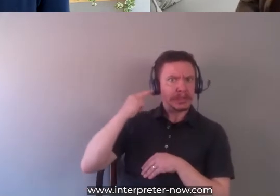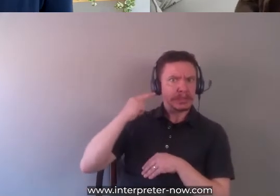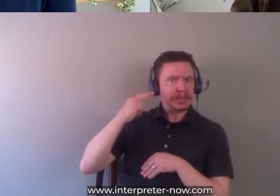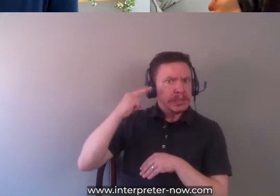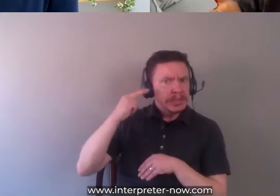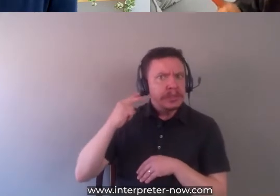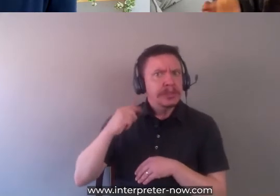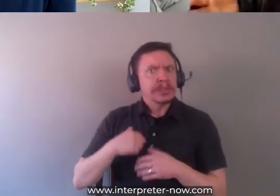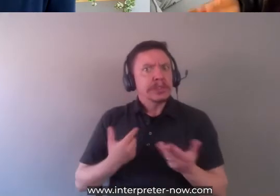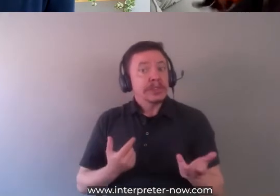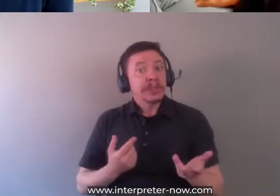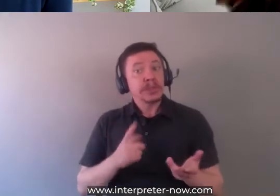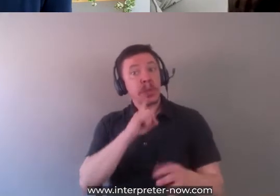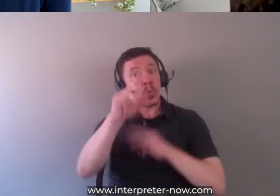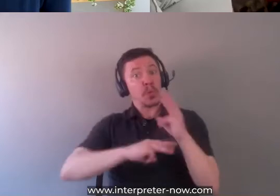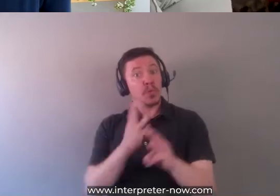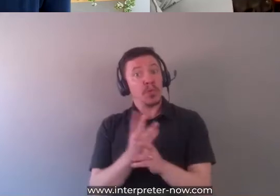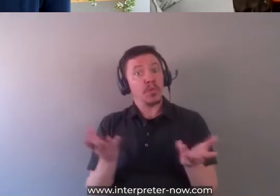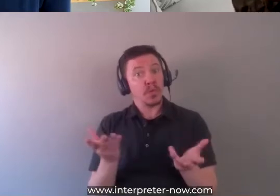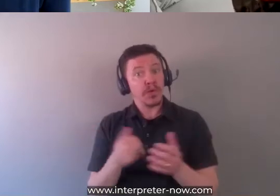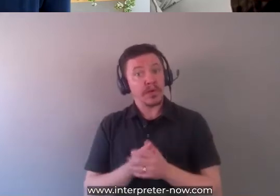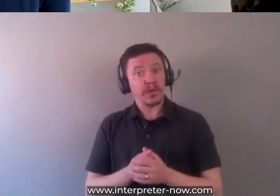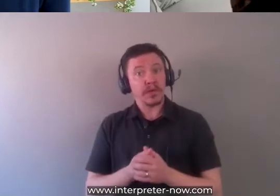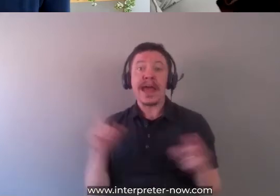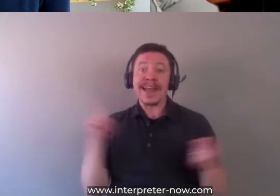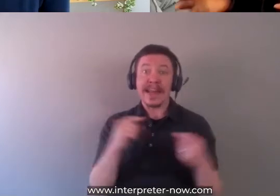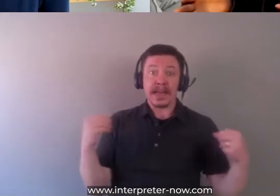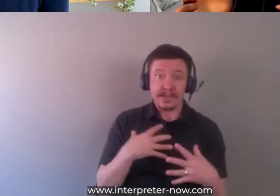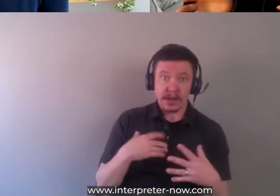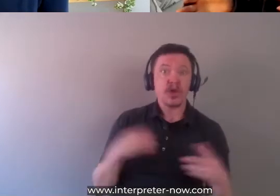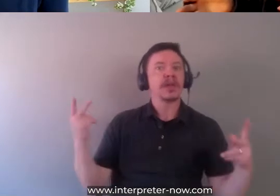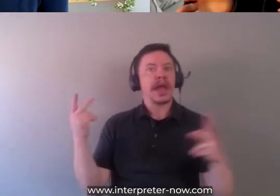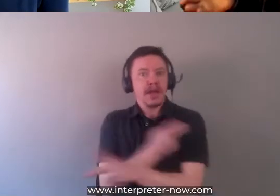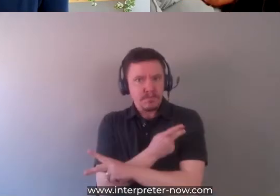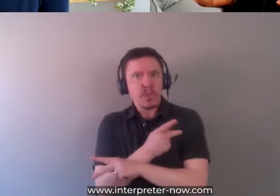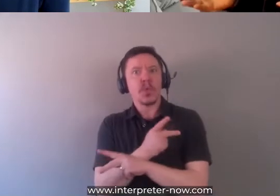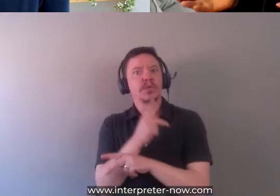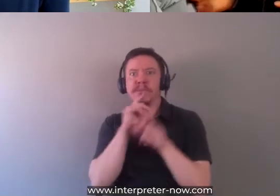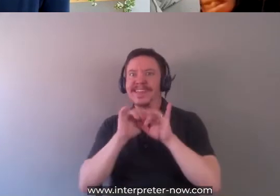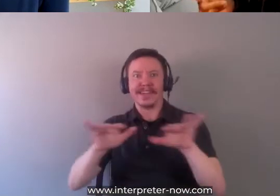me. The reality is both a lot less scary and a lot more insidious than we might think,